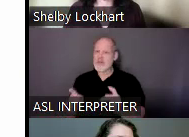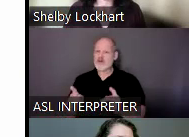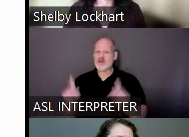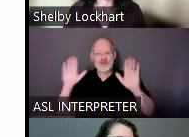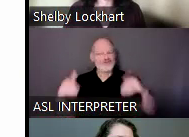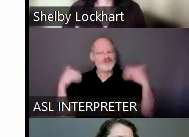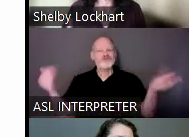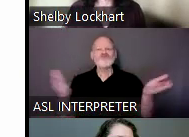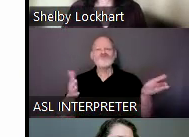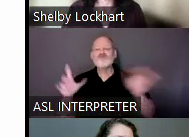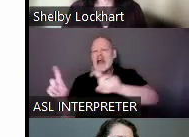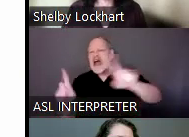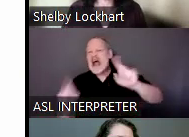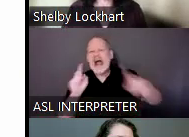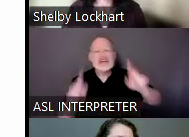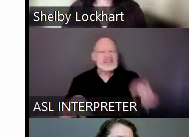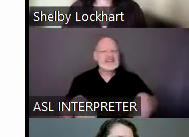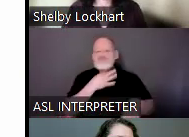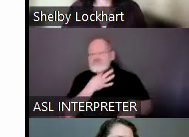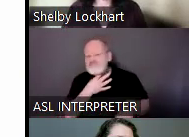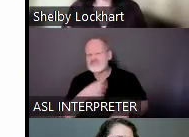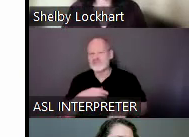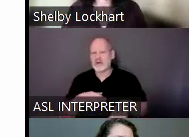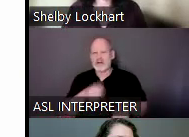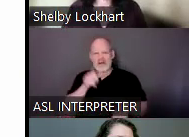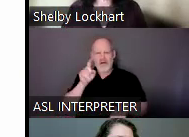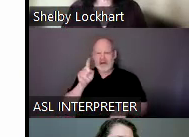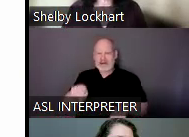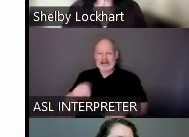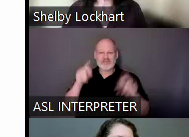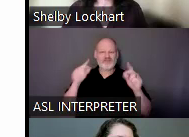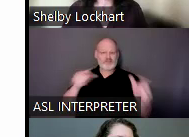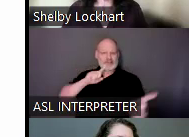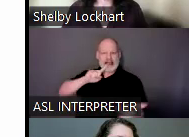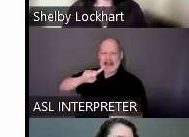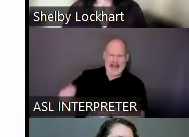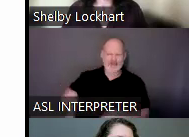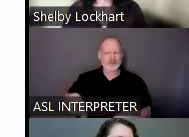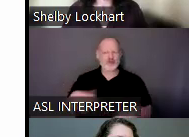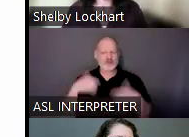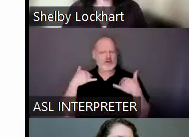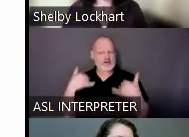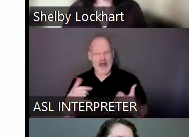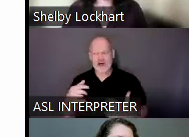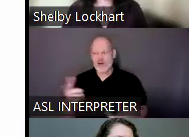yet or not know the exact response but have time together to be curious and wonder and